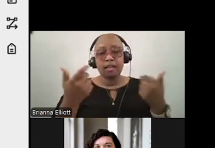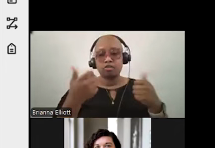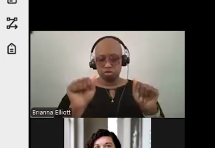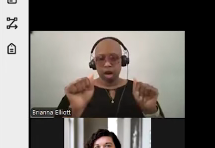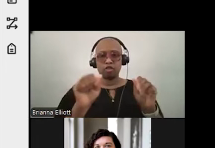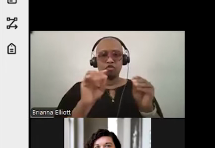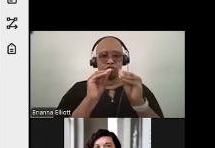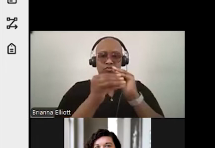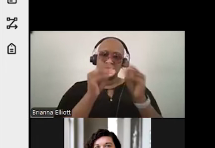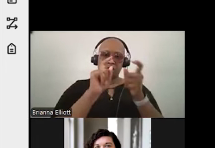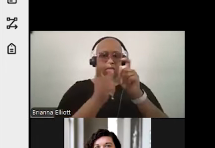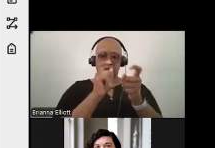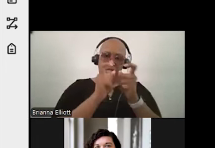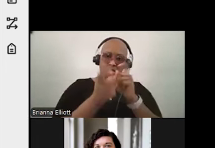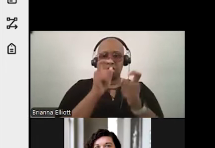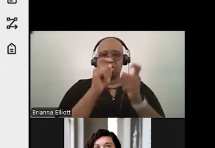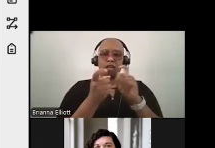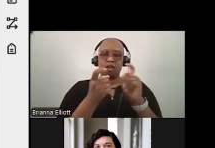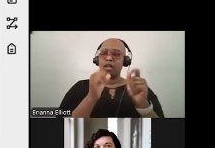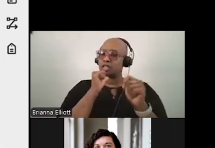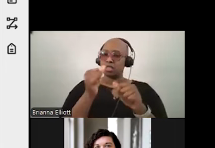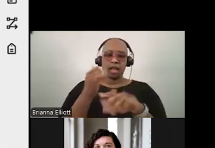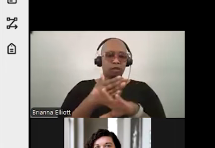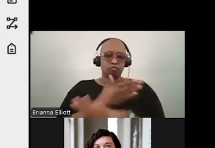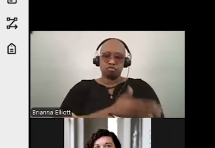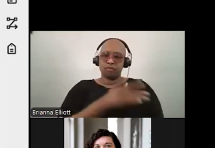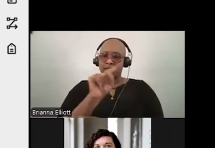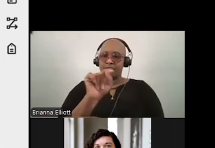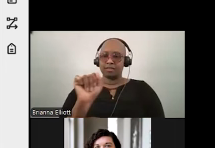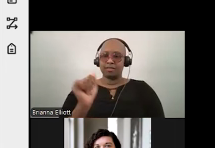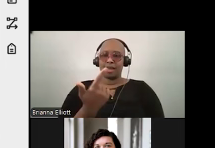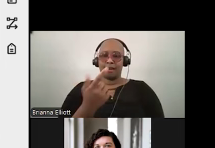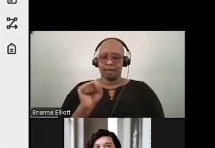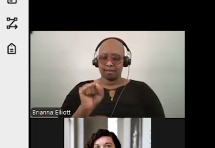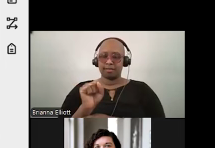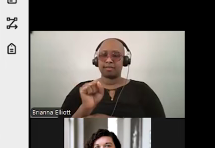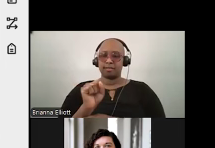to make things better in terms of those tags and those elements. So what we can do here is now we